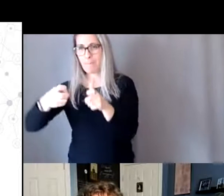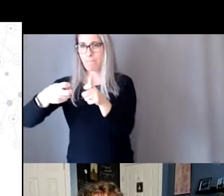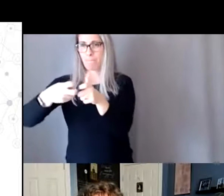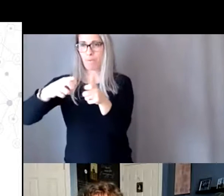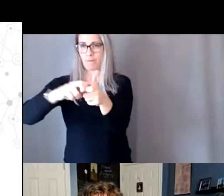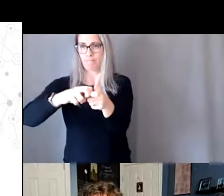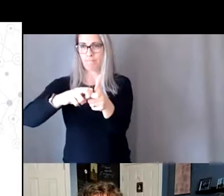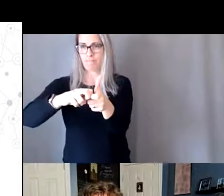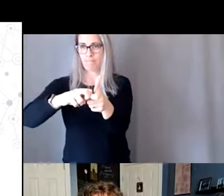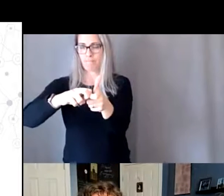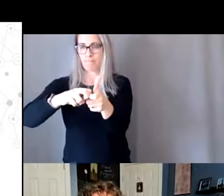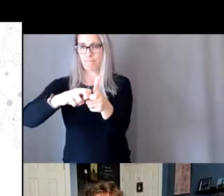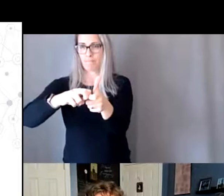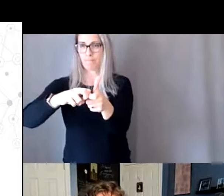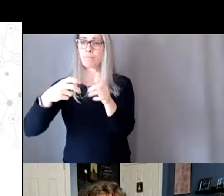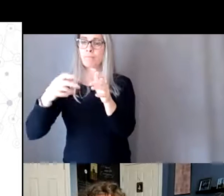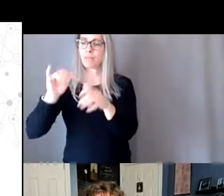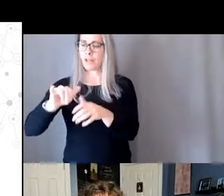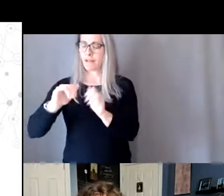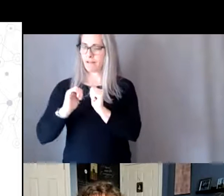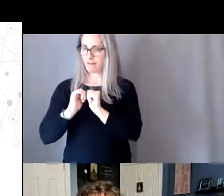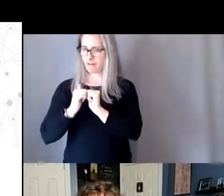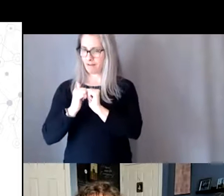that must be addressed through medical